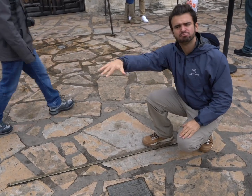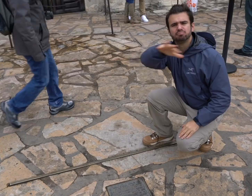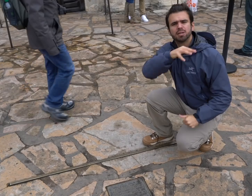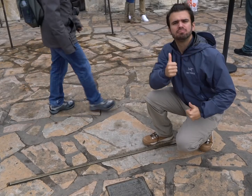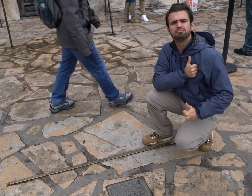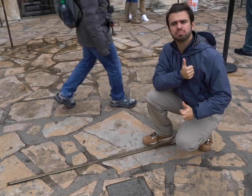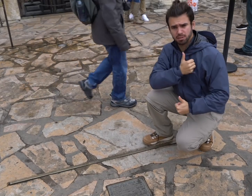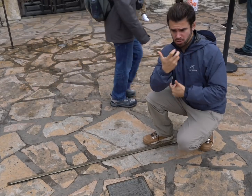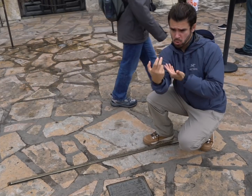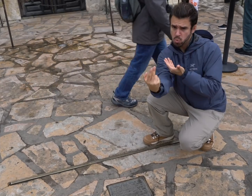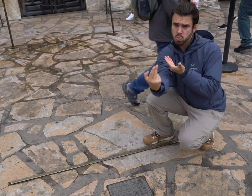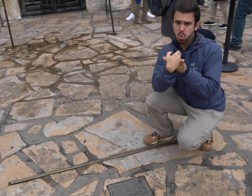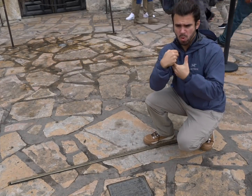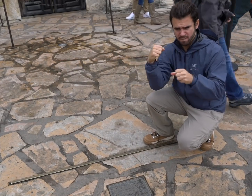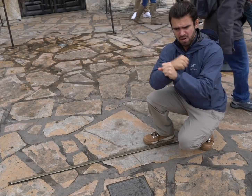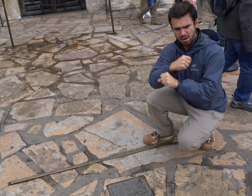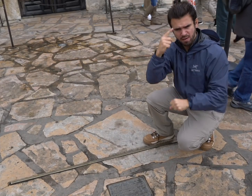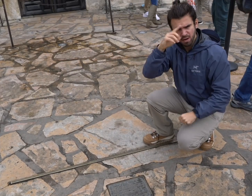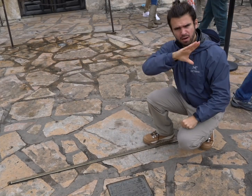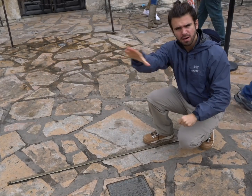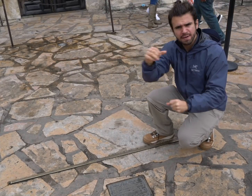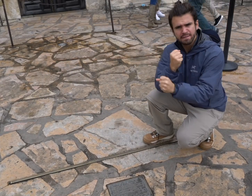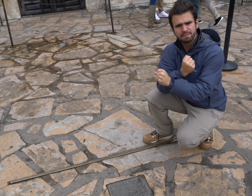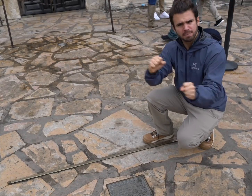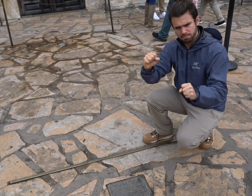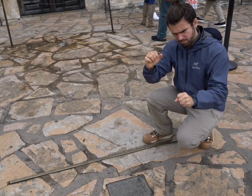It was the line between fighting for freedom or leaving.